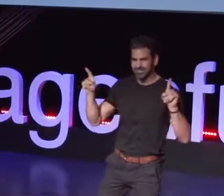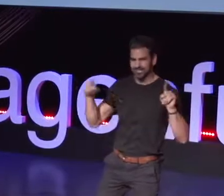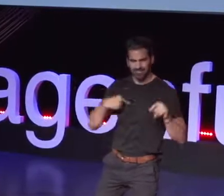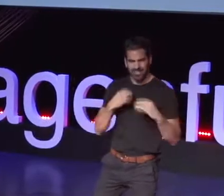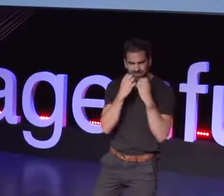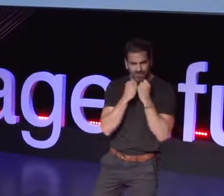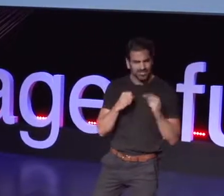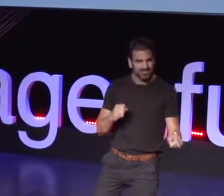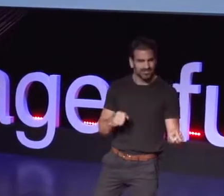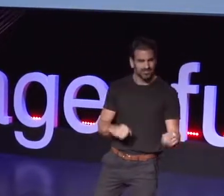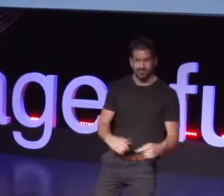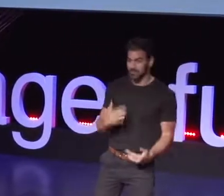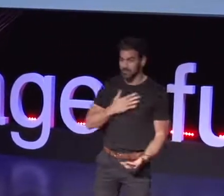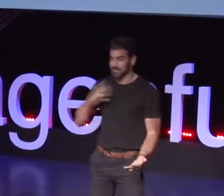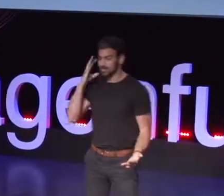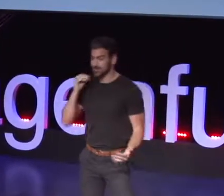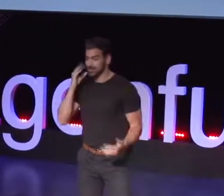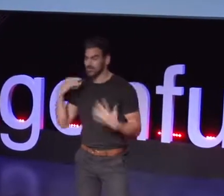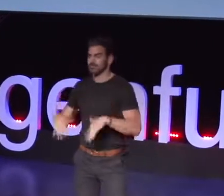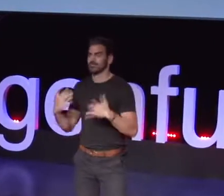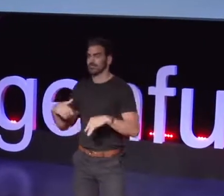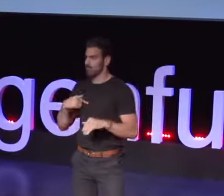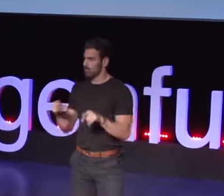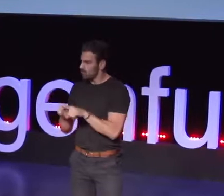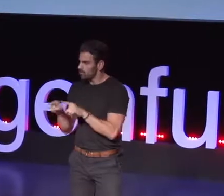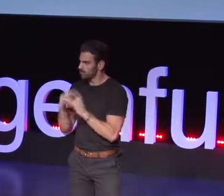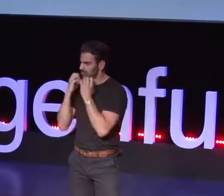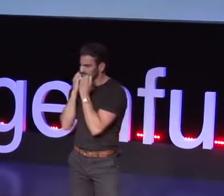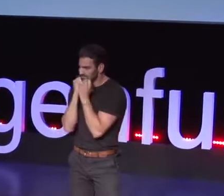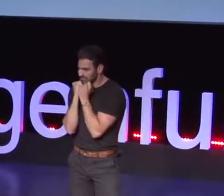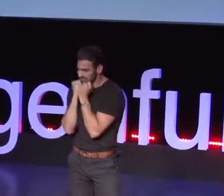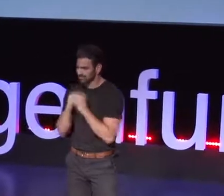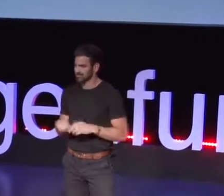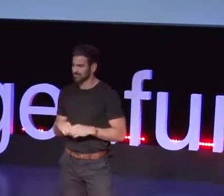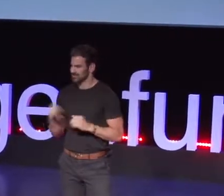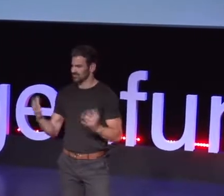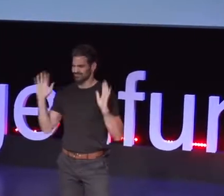i embody and cherish has always been deaf my perspective on life is completely different